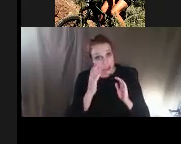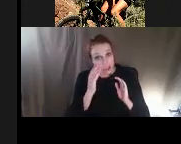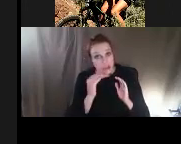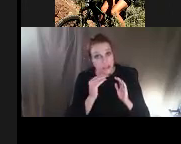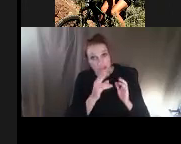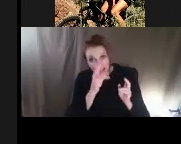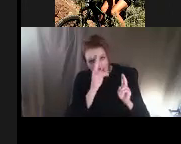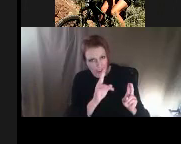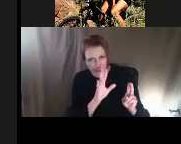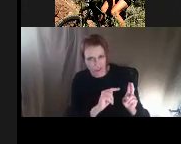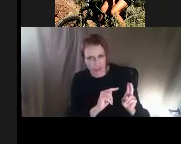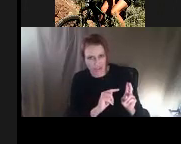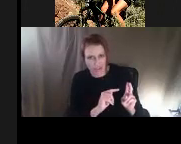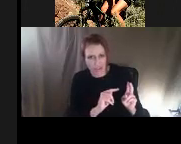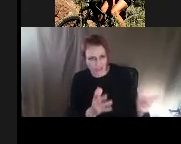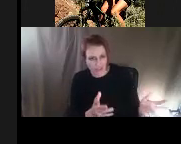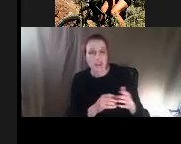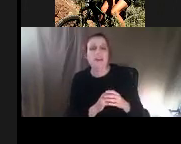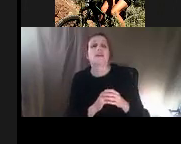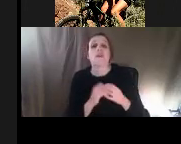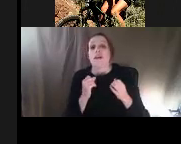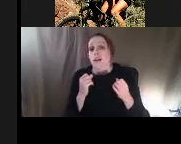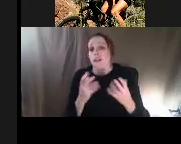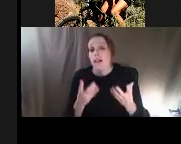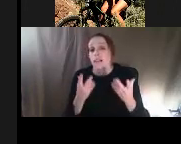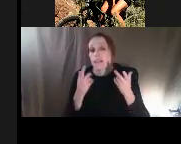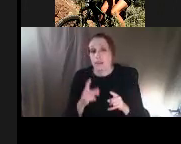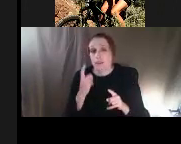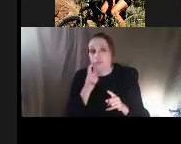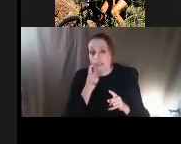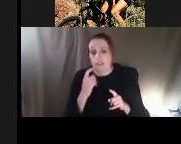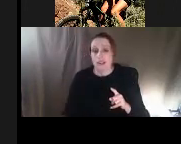And I think a lot that's happened in the most recent months, there's there's too much out there